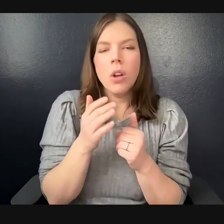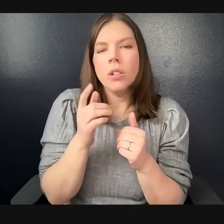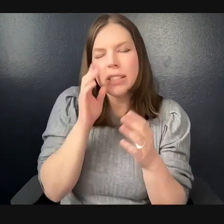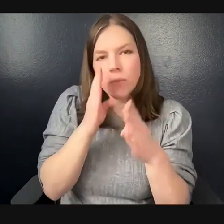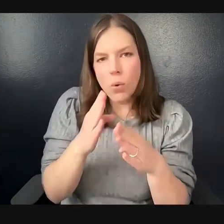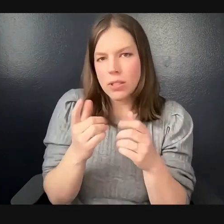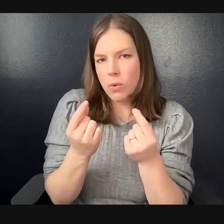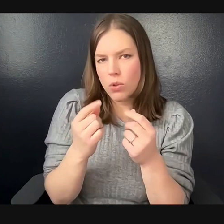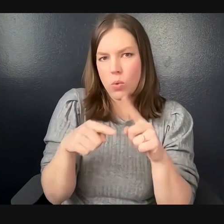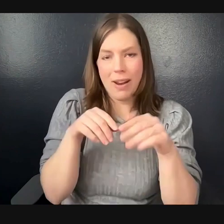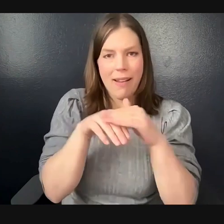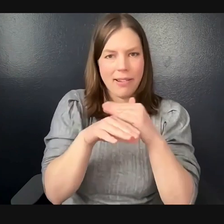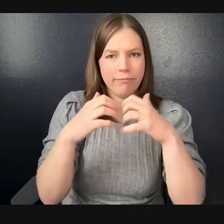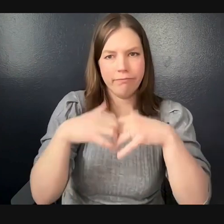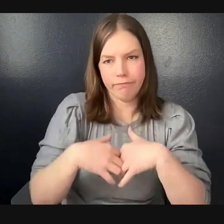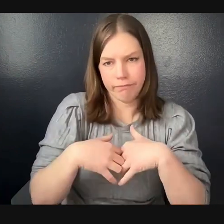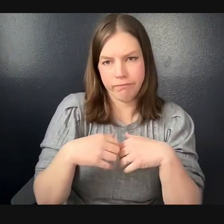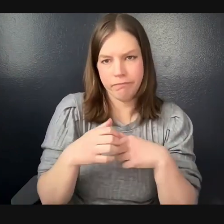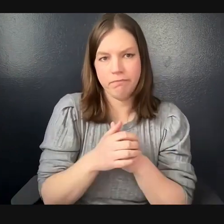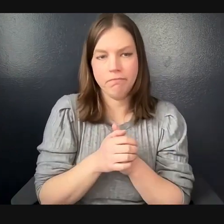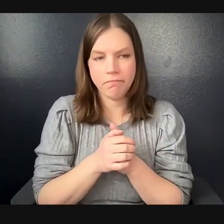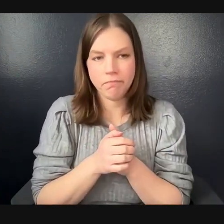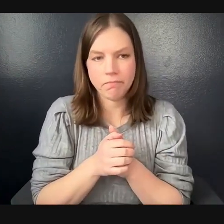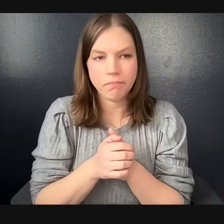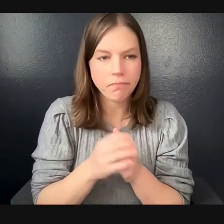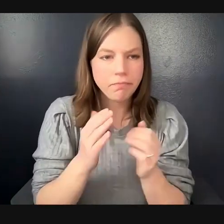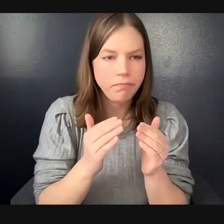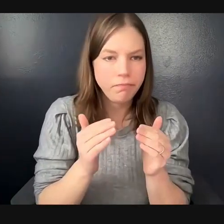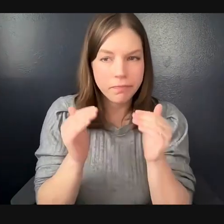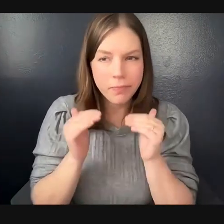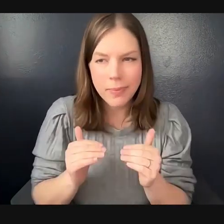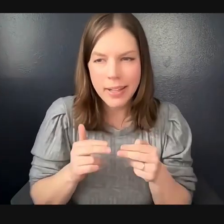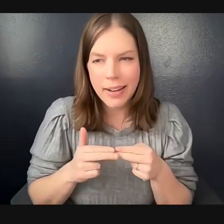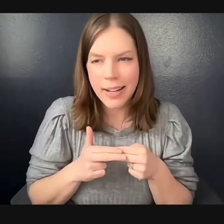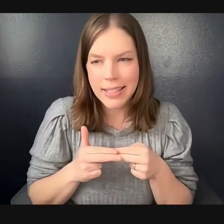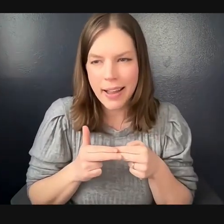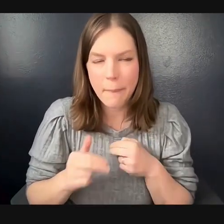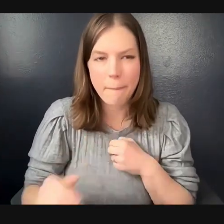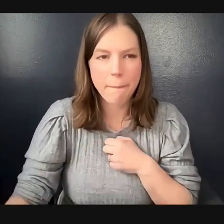So let's talk about how we do that when access is not happening, or when it breaks down. Next slide.